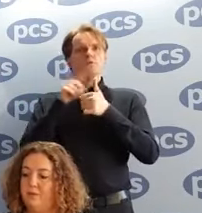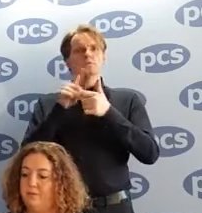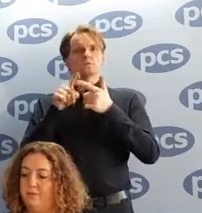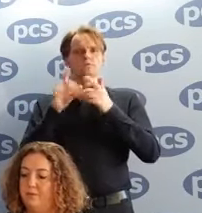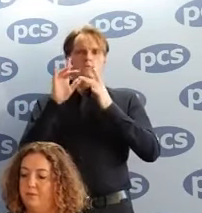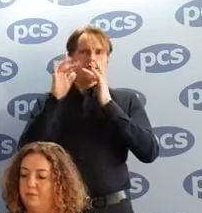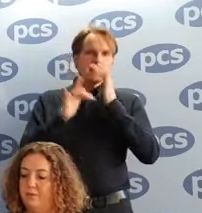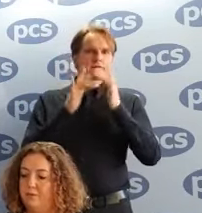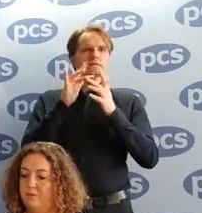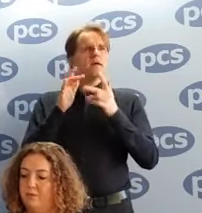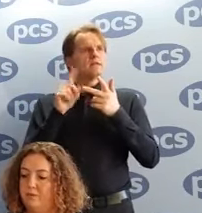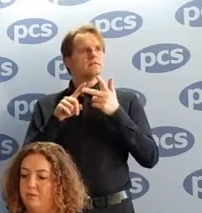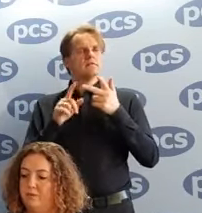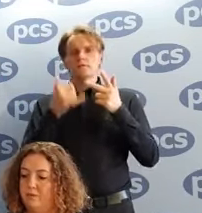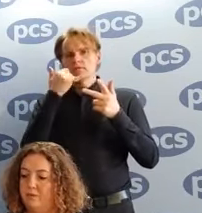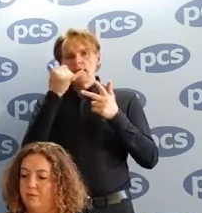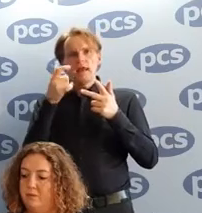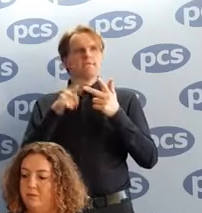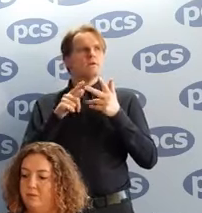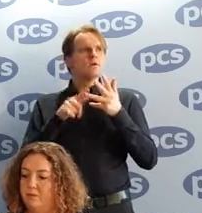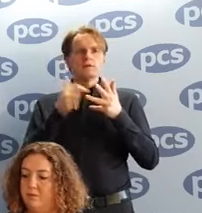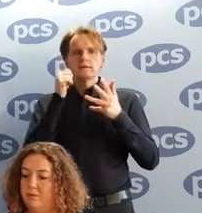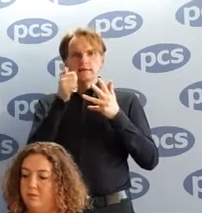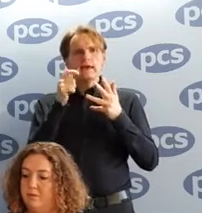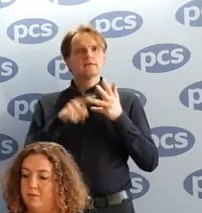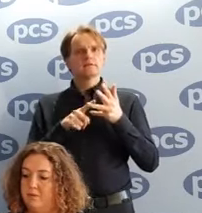by telephone and by text, because if they really wanted people to vote they'd